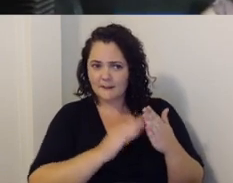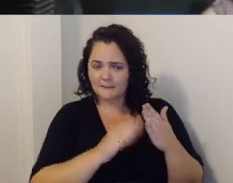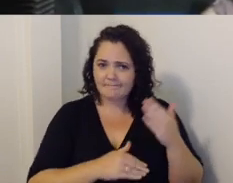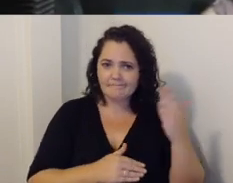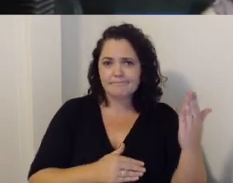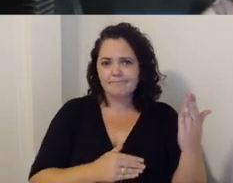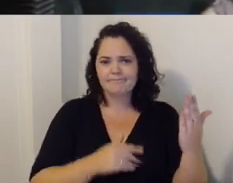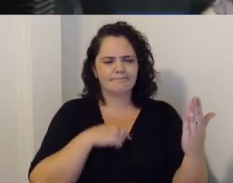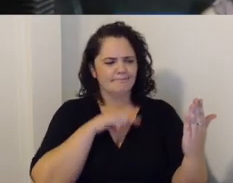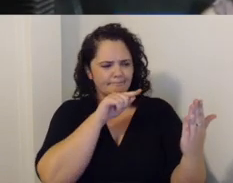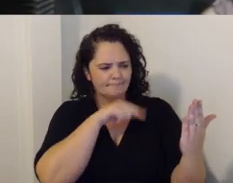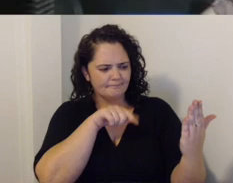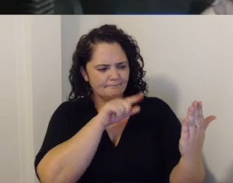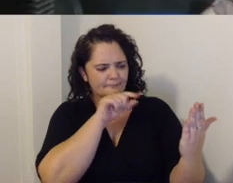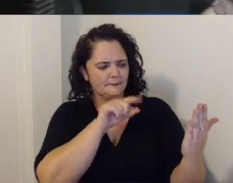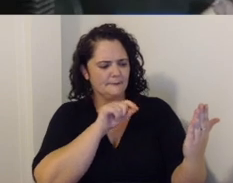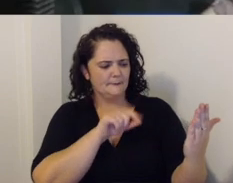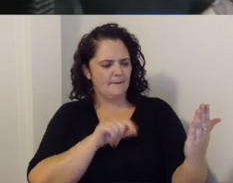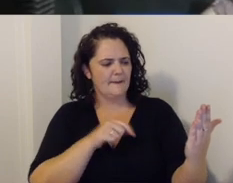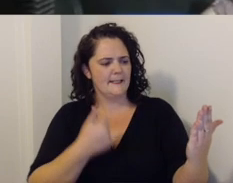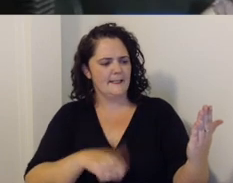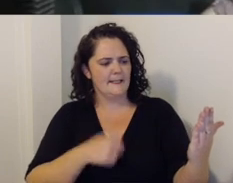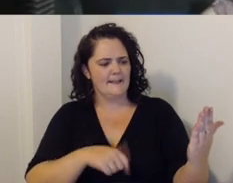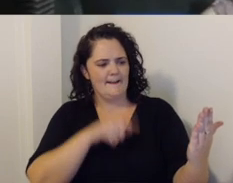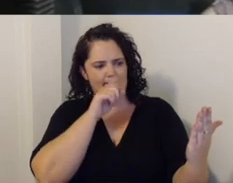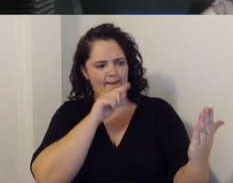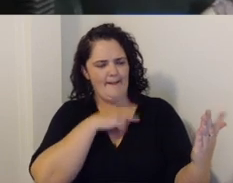those paintings and how you're going to be able to bring those qualities into your drawings